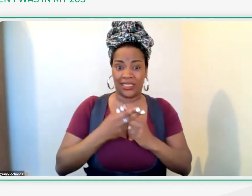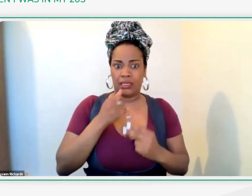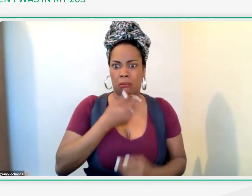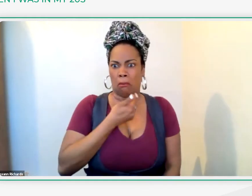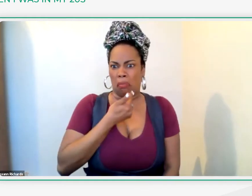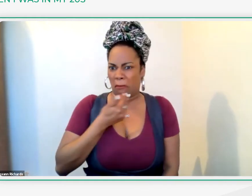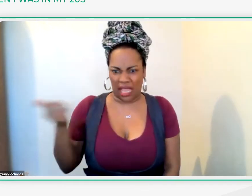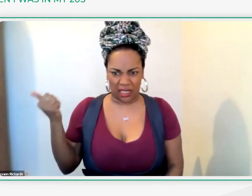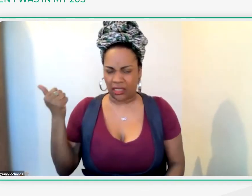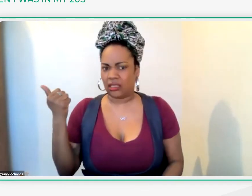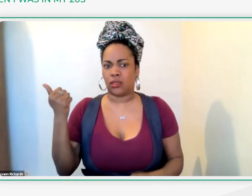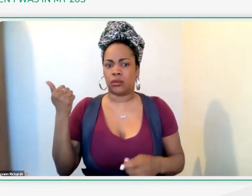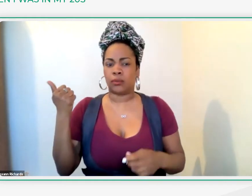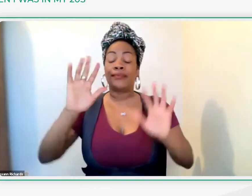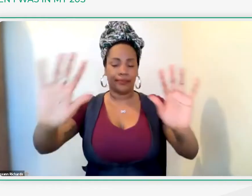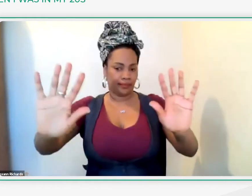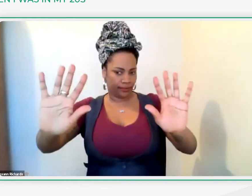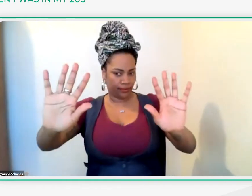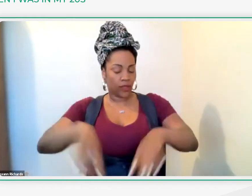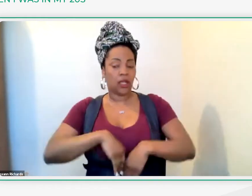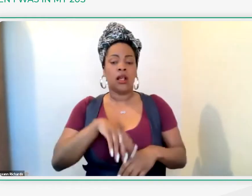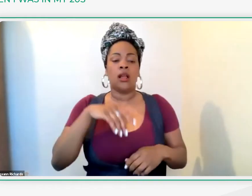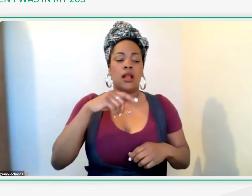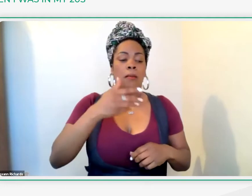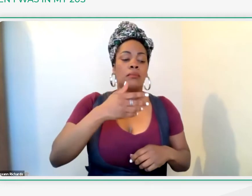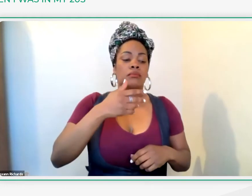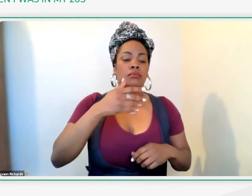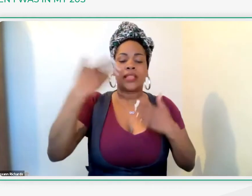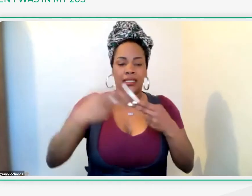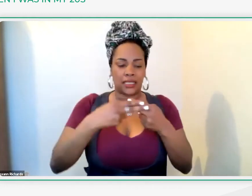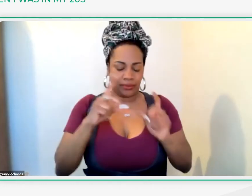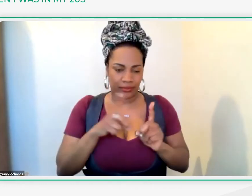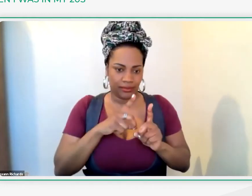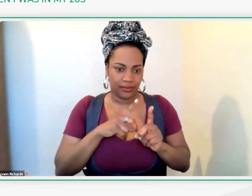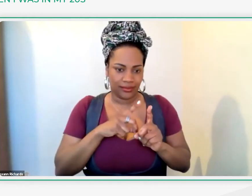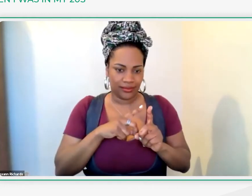Credit unions are the best. Hold. Let me explain this.